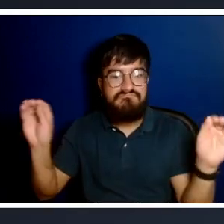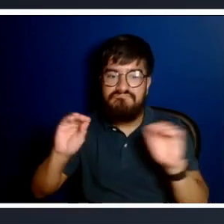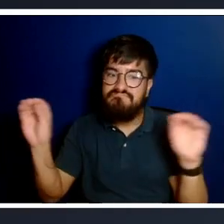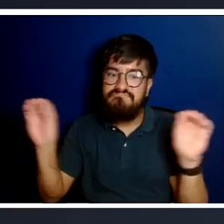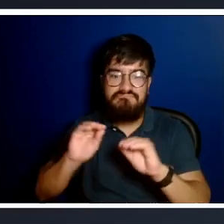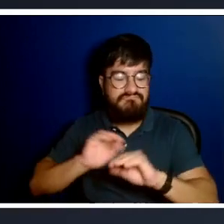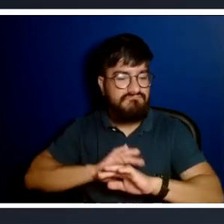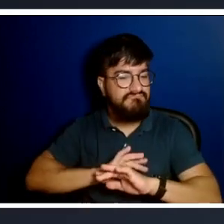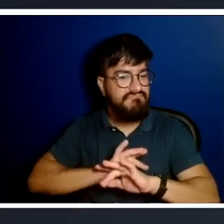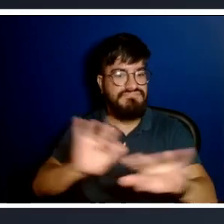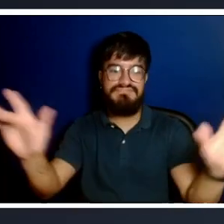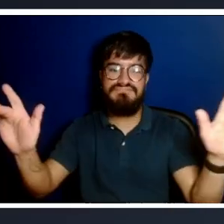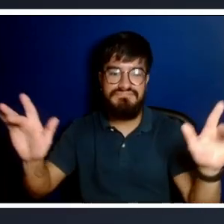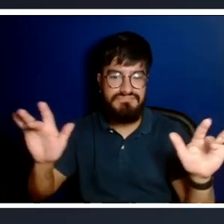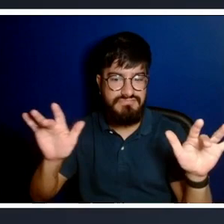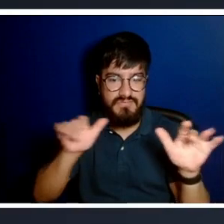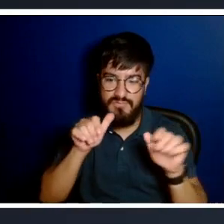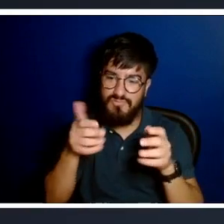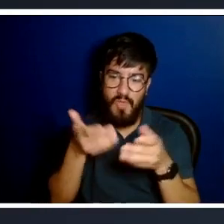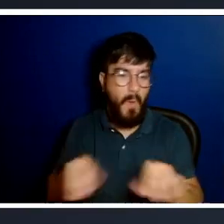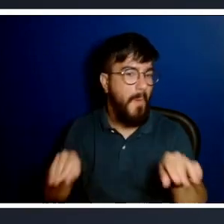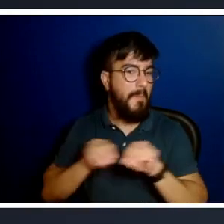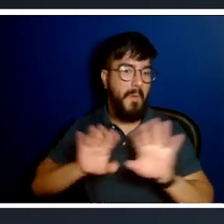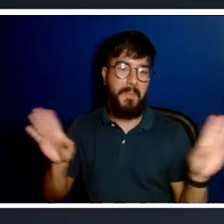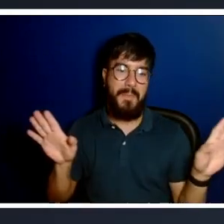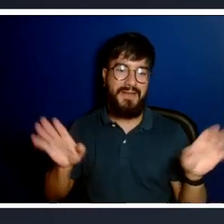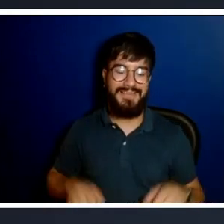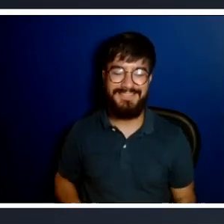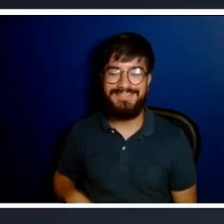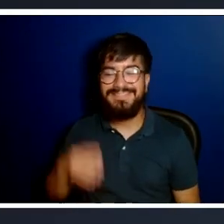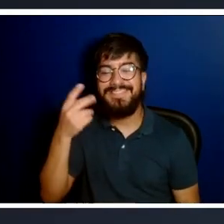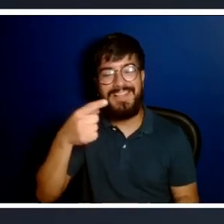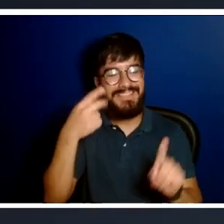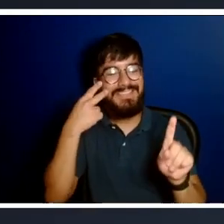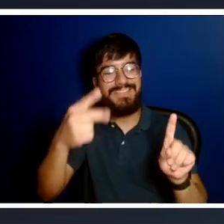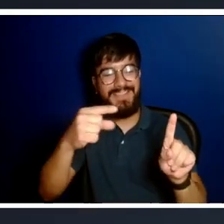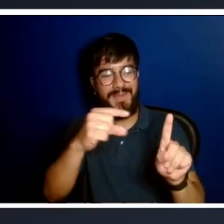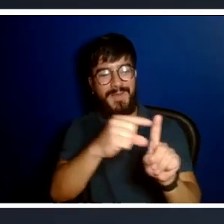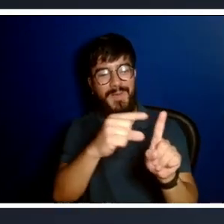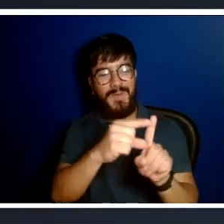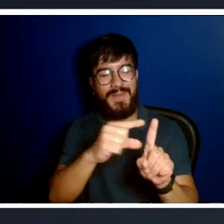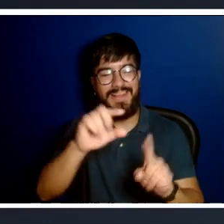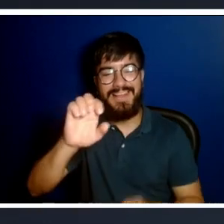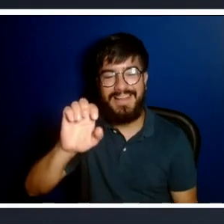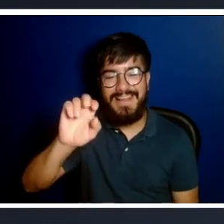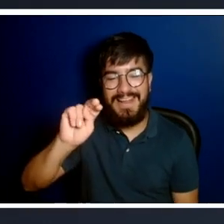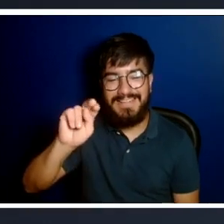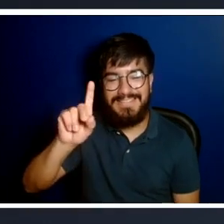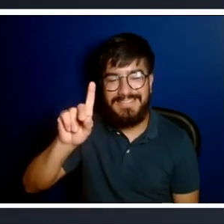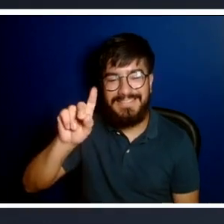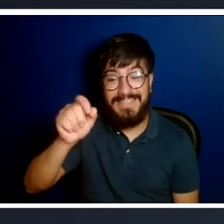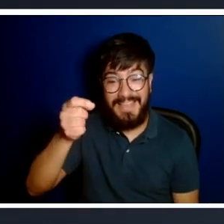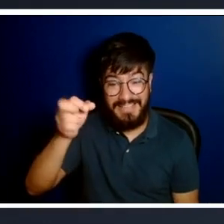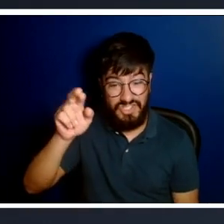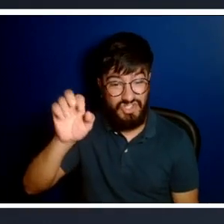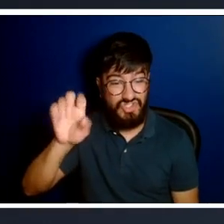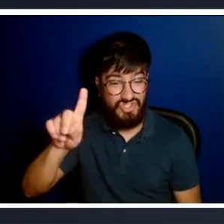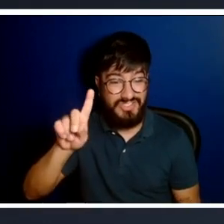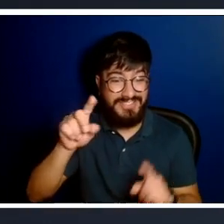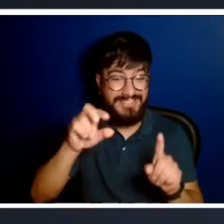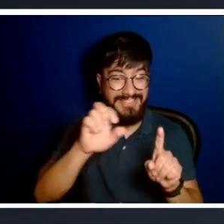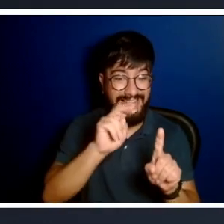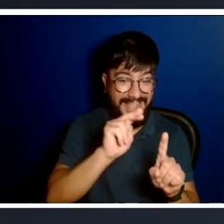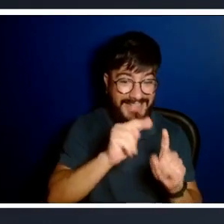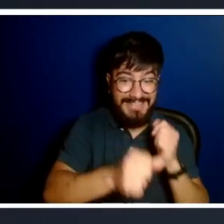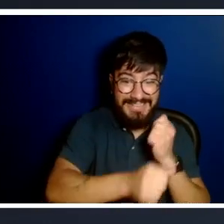let's dive into what extinct means. See the word danger and endangered. And the animal does, or the